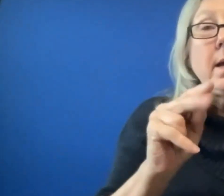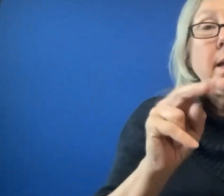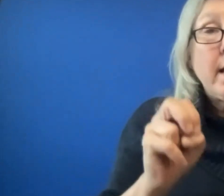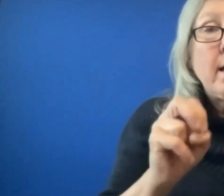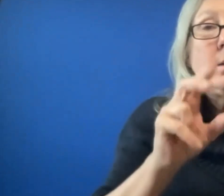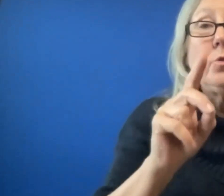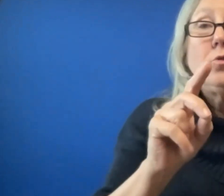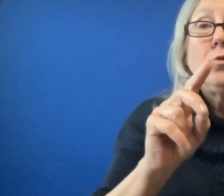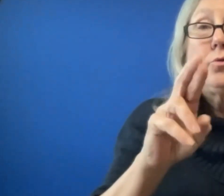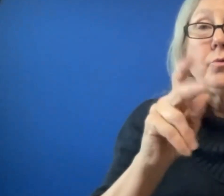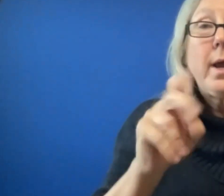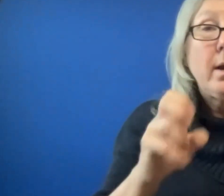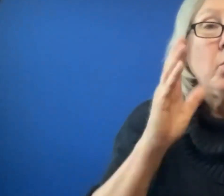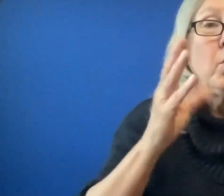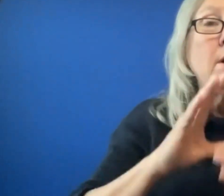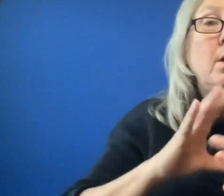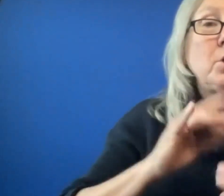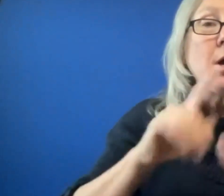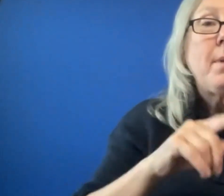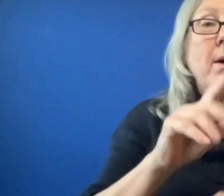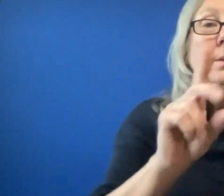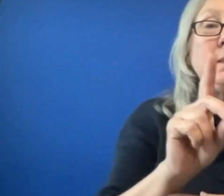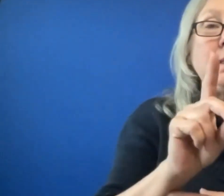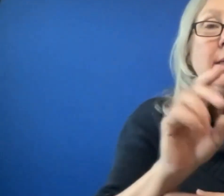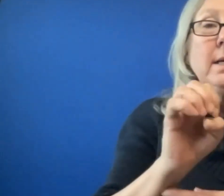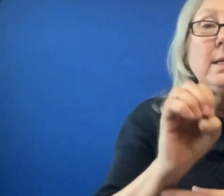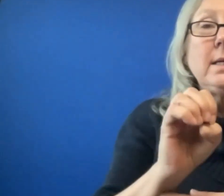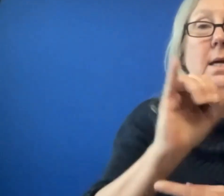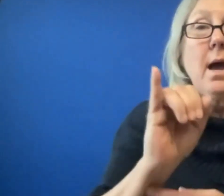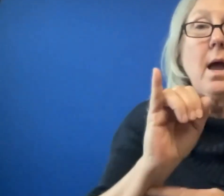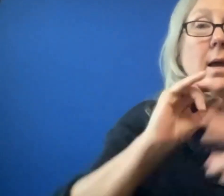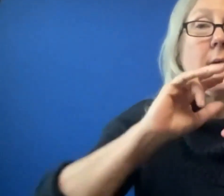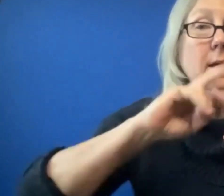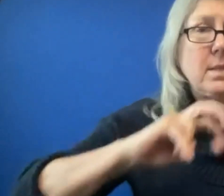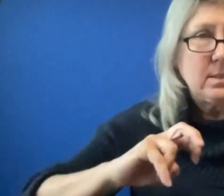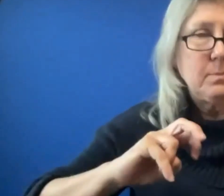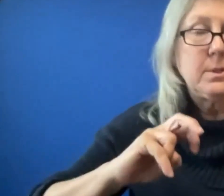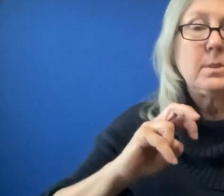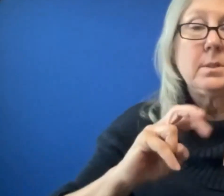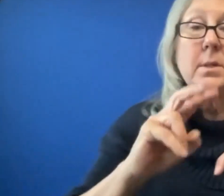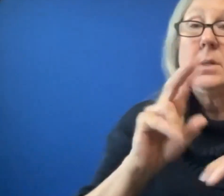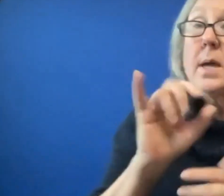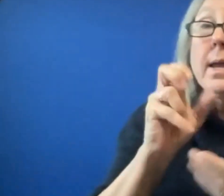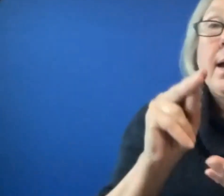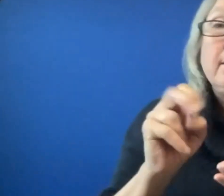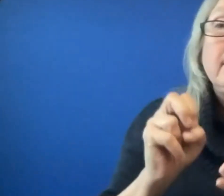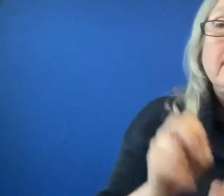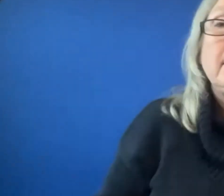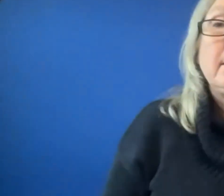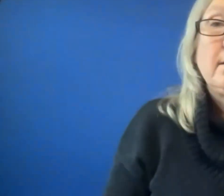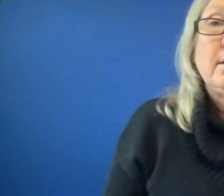to talk about DEI assessments. Diane? Diane, you're muted.